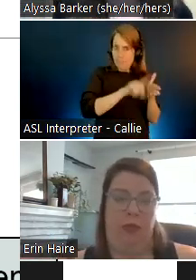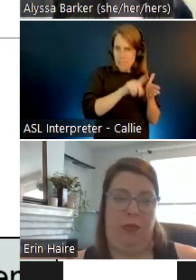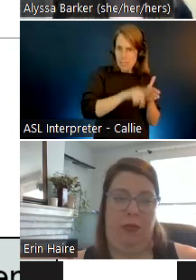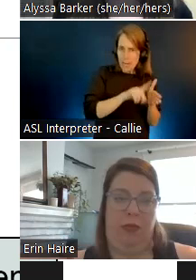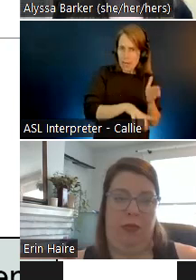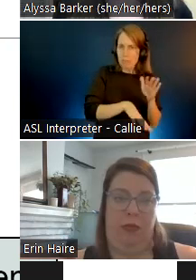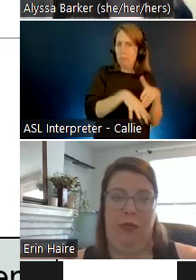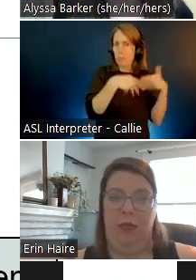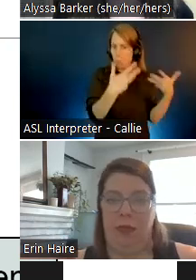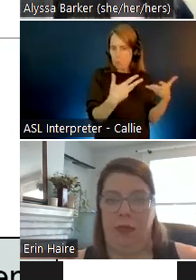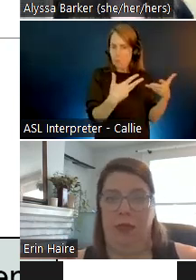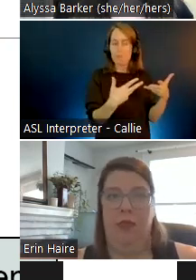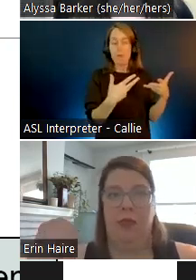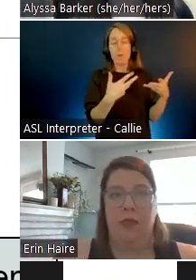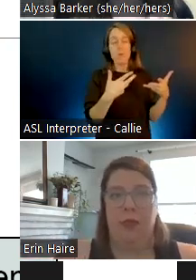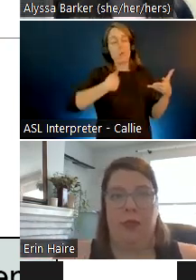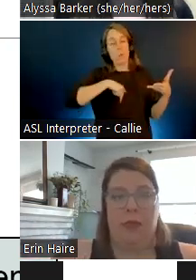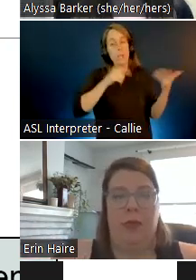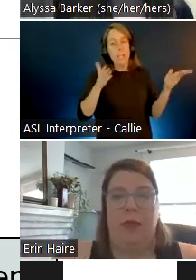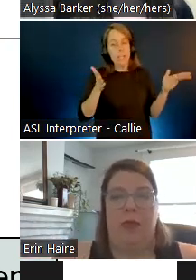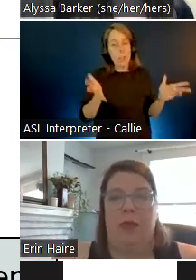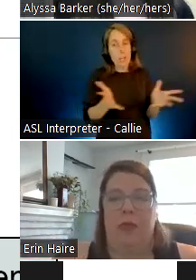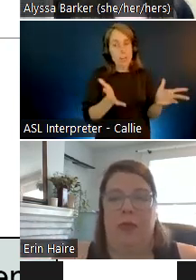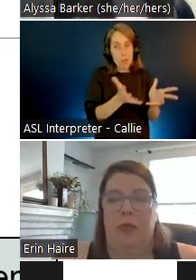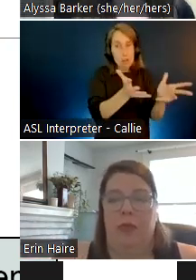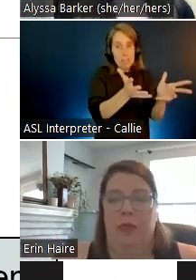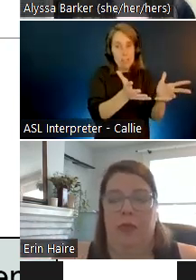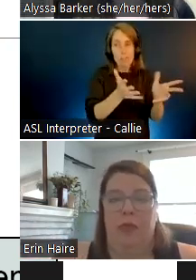parties to settle so if if you're if you come into it knowing what you're looking for